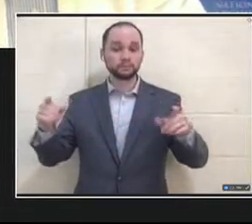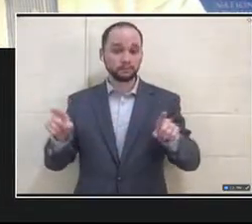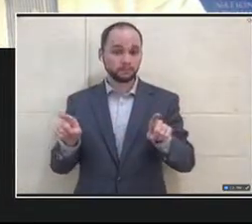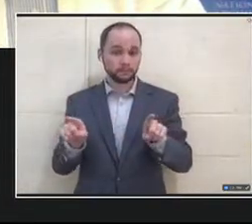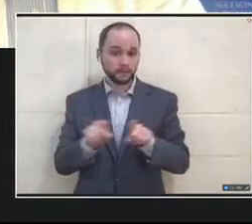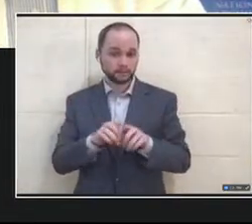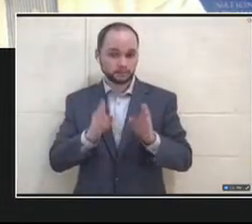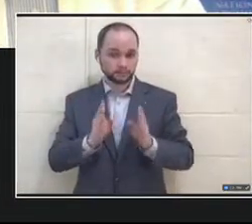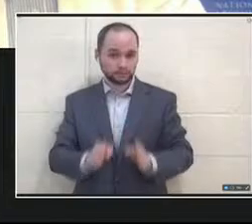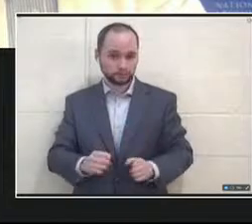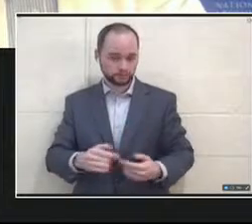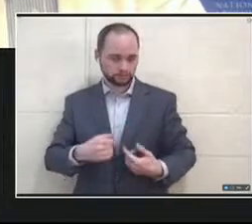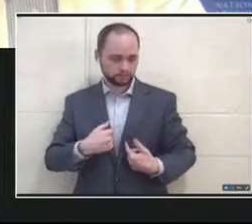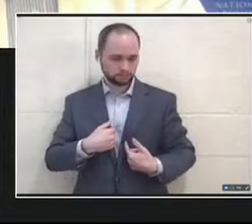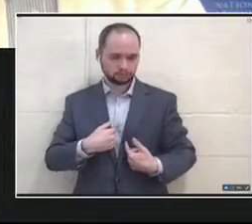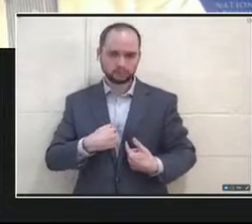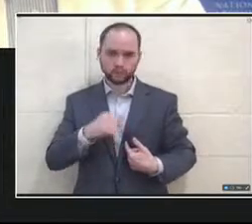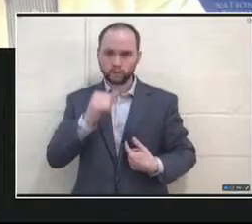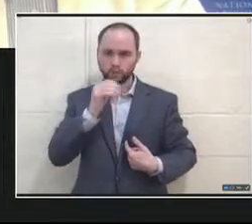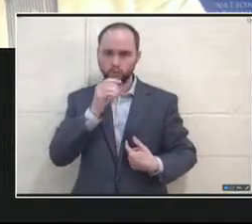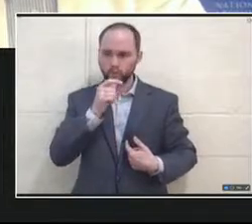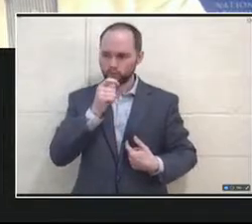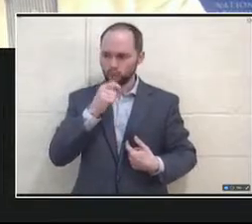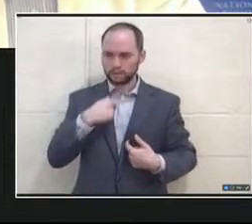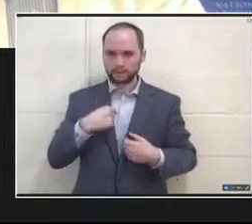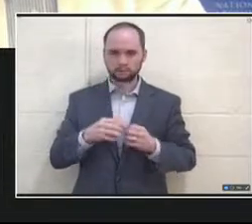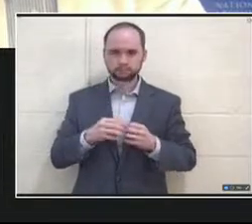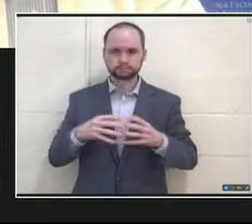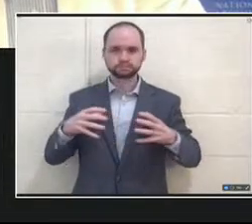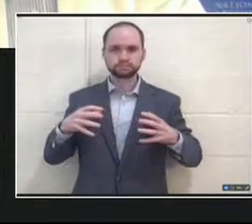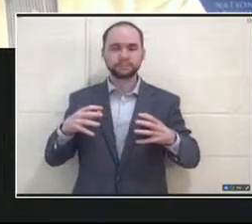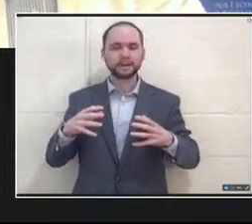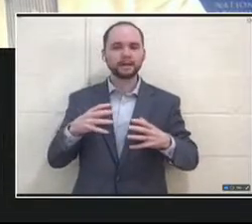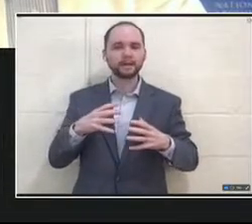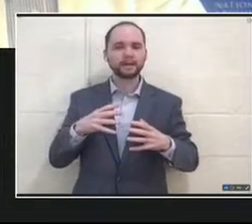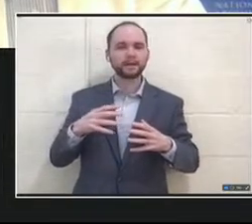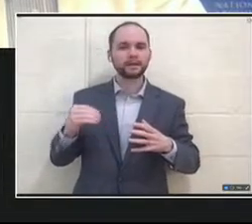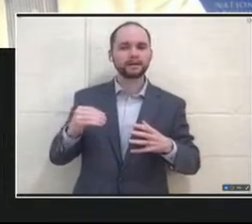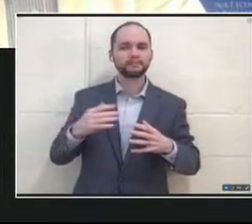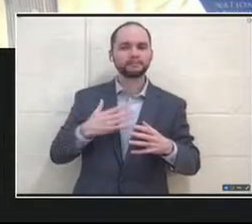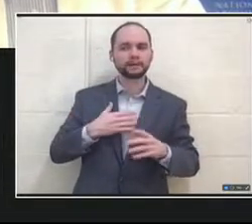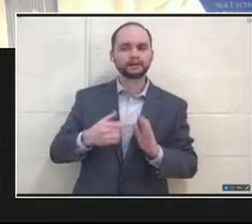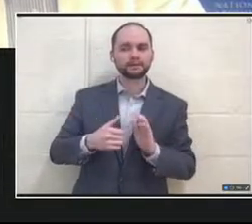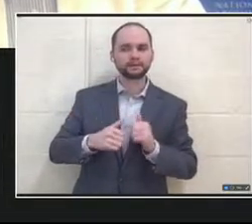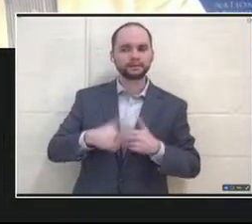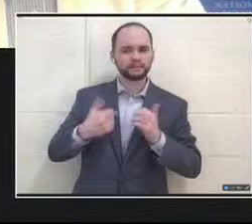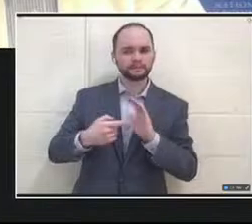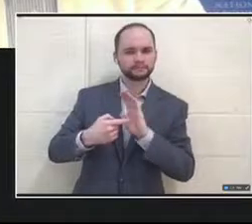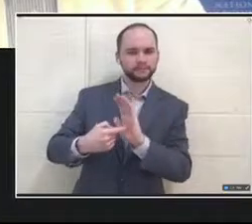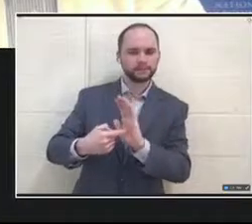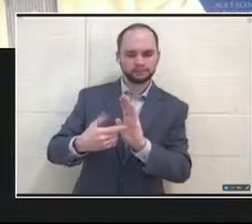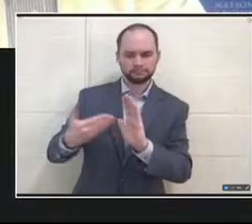but as a career all together. For it was not just heard with two million on the radio listening,